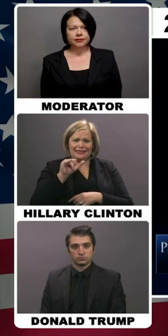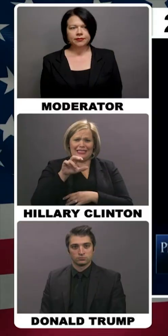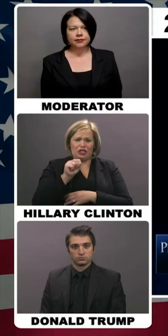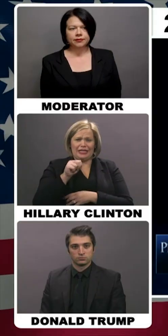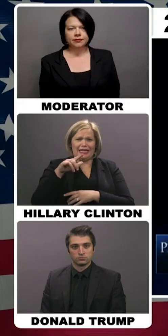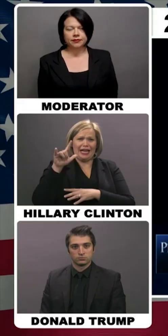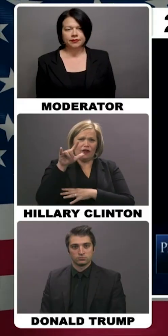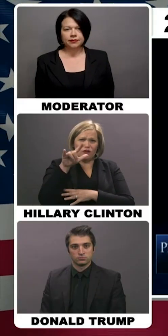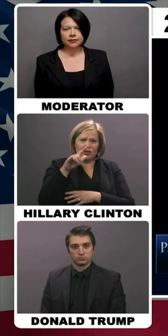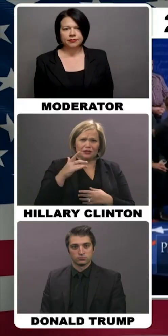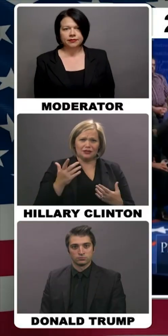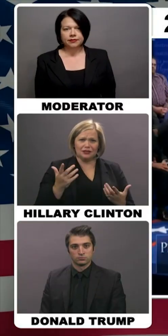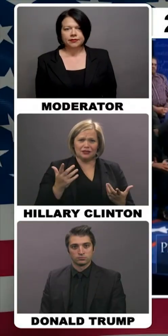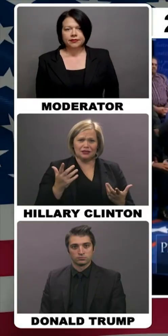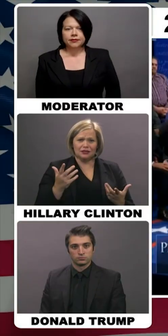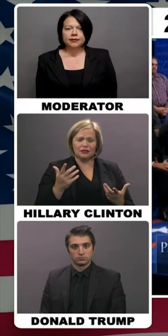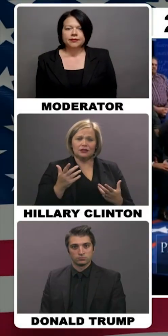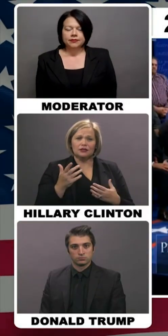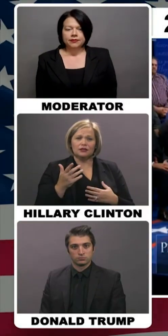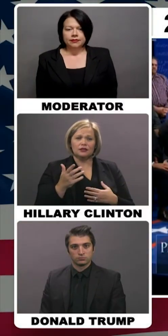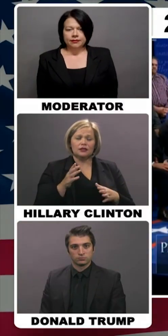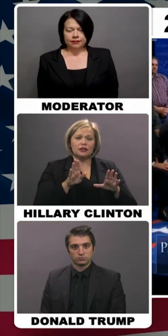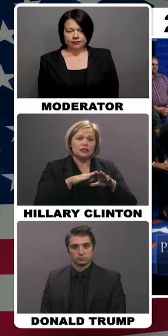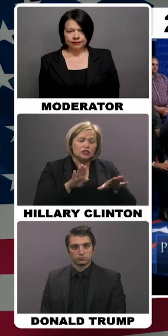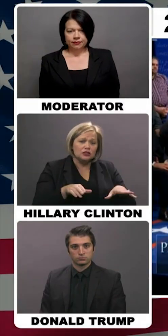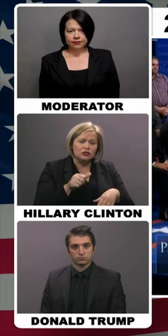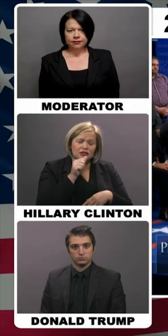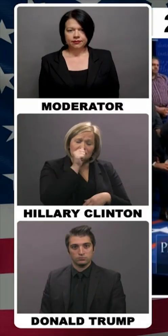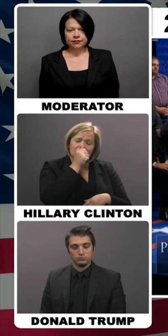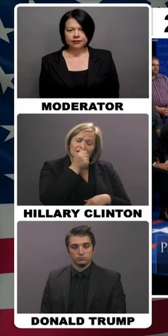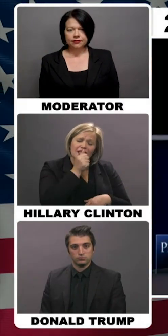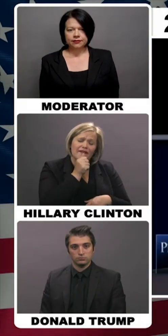There are children suffering in this catastrophic